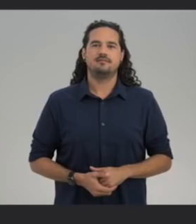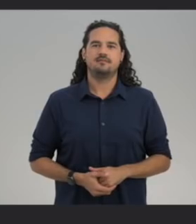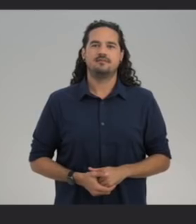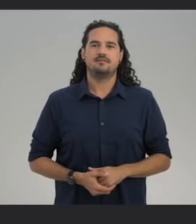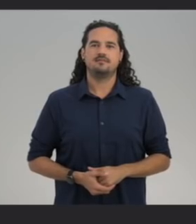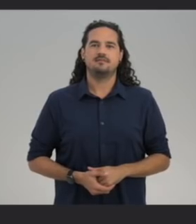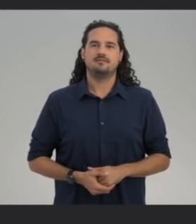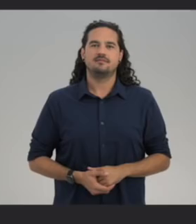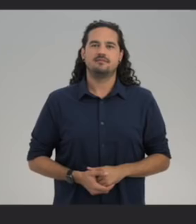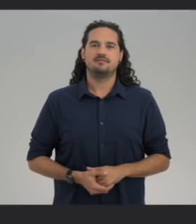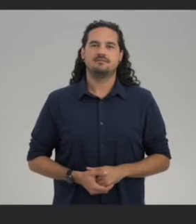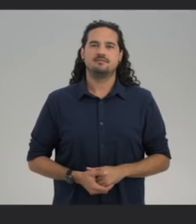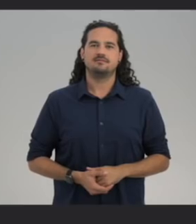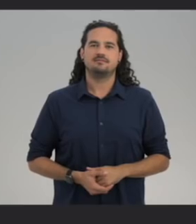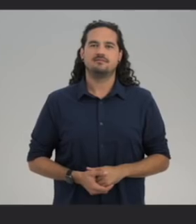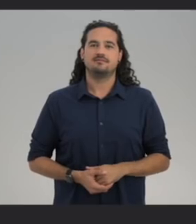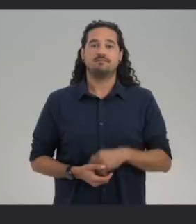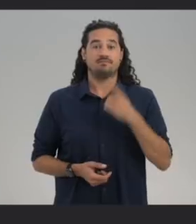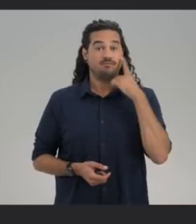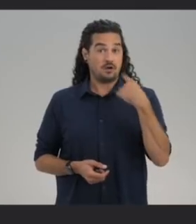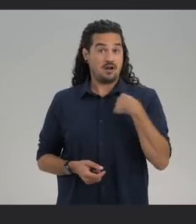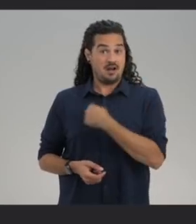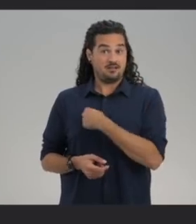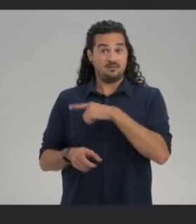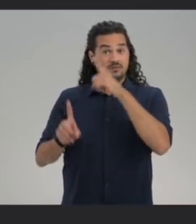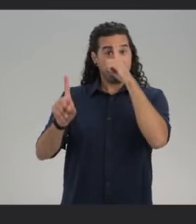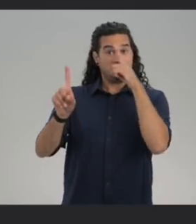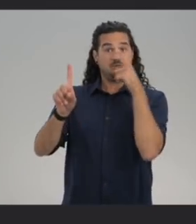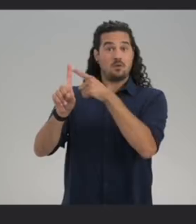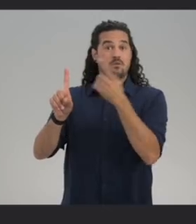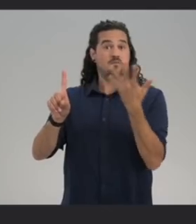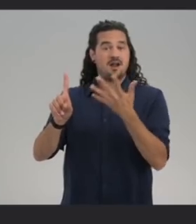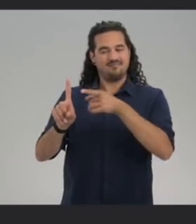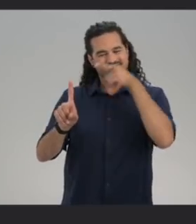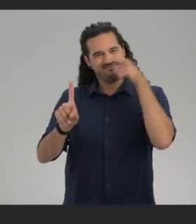You don't have to use any of that. For us, it's always about... -The power.